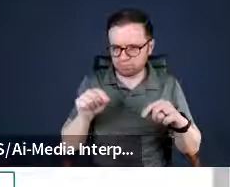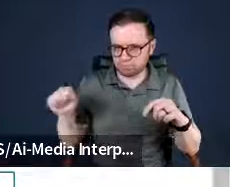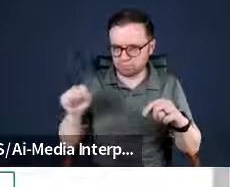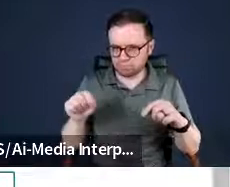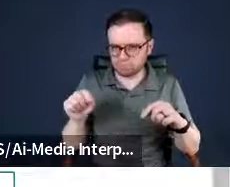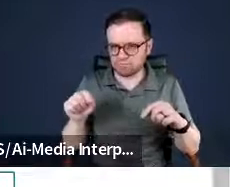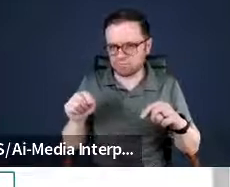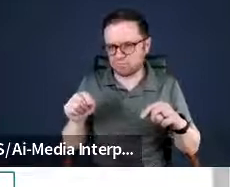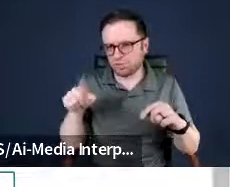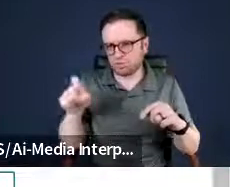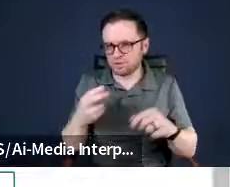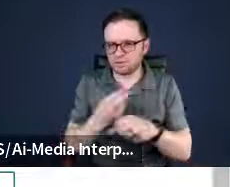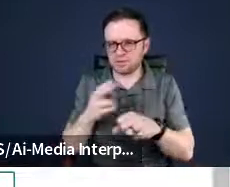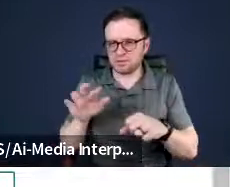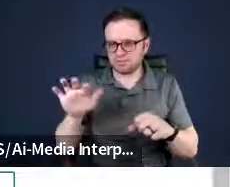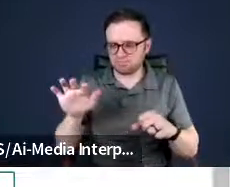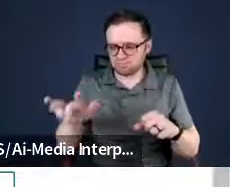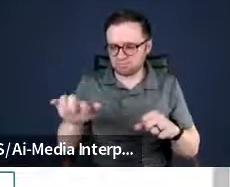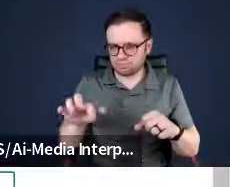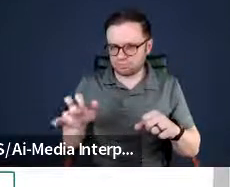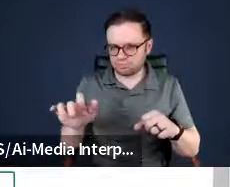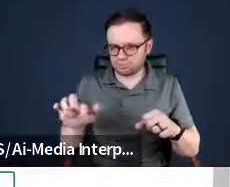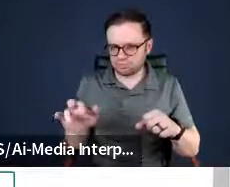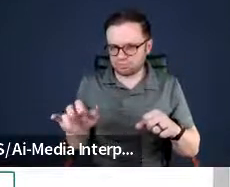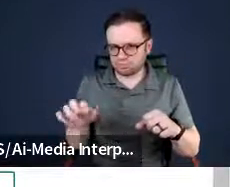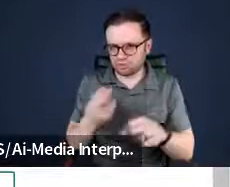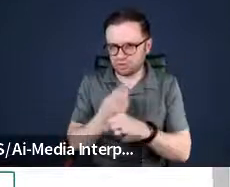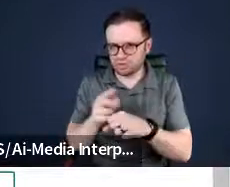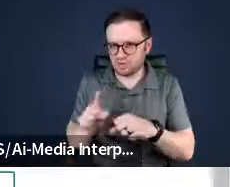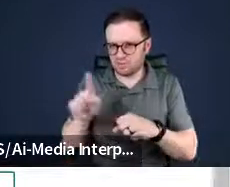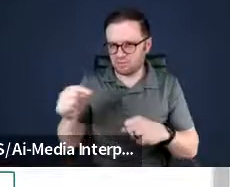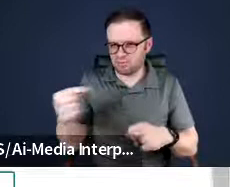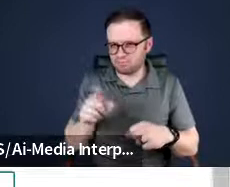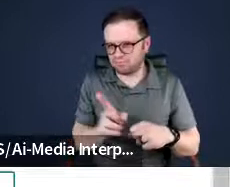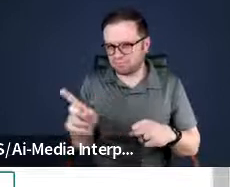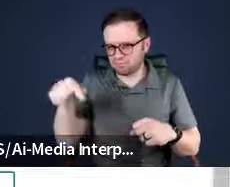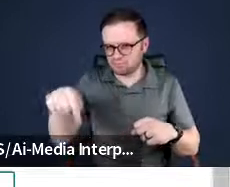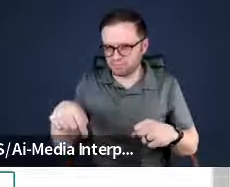these are keys that even without a screen reader you can move focus